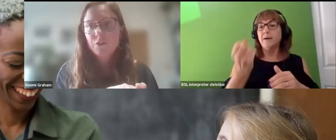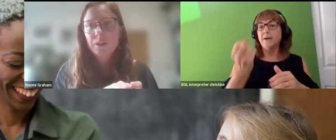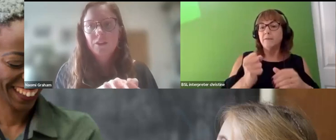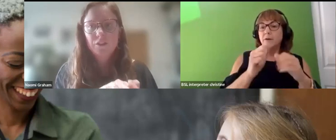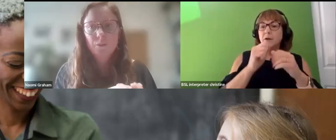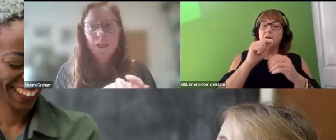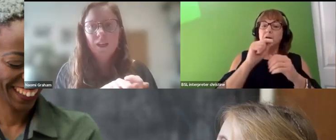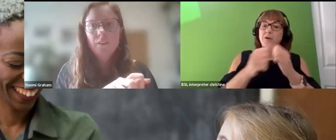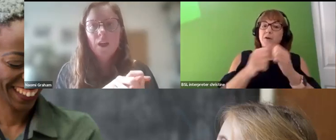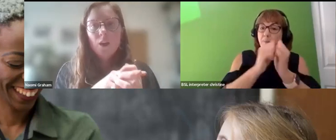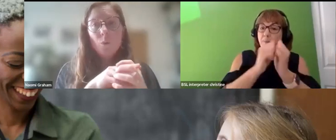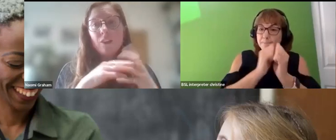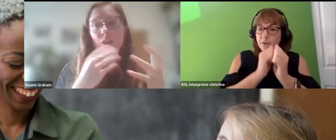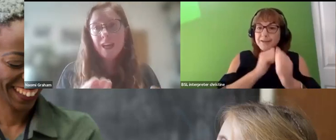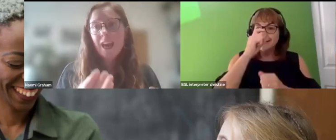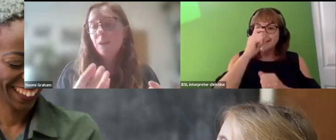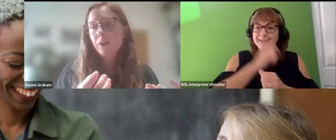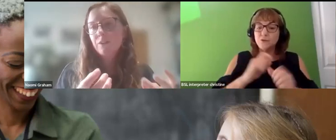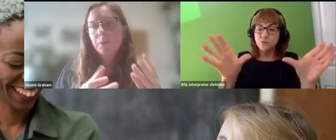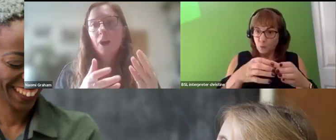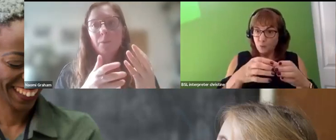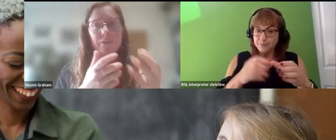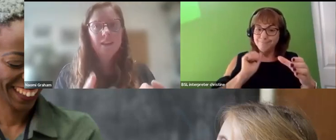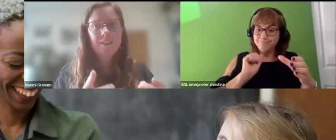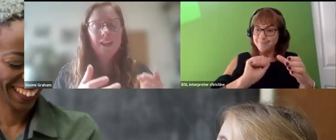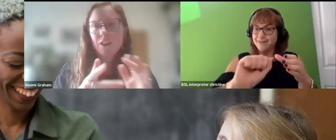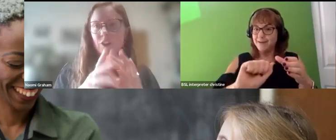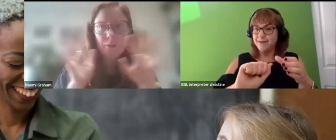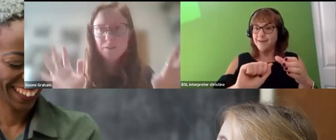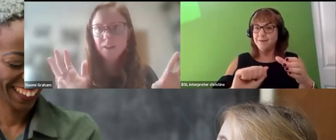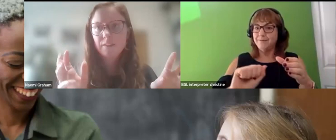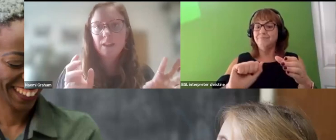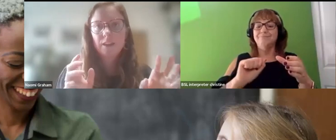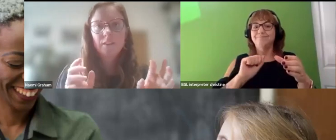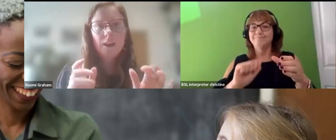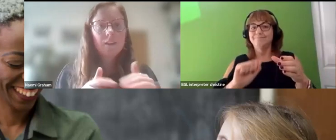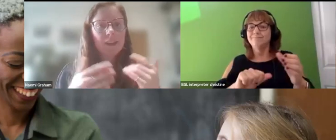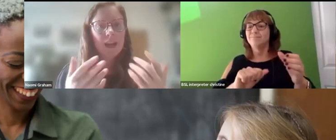children with additional needs. We train anyone to become a facilitator, no experience needed, it's